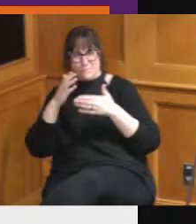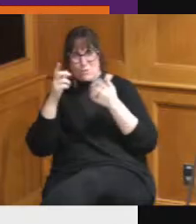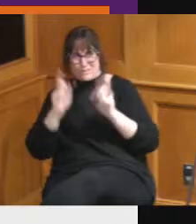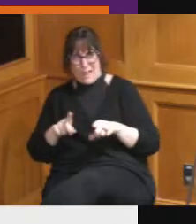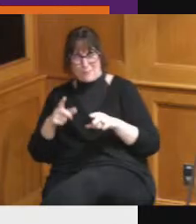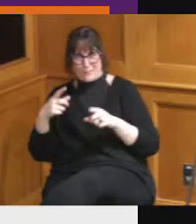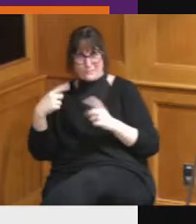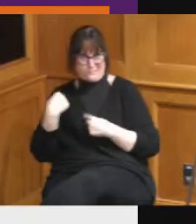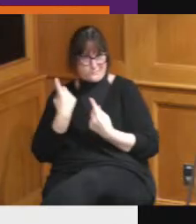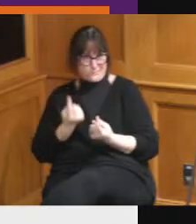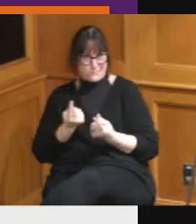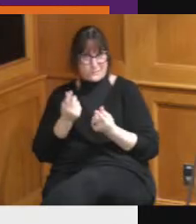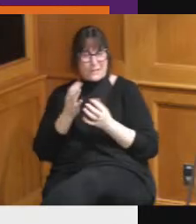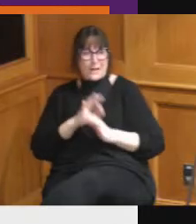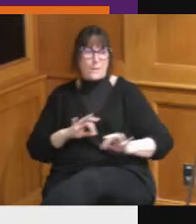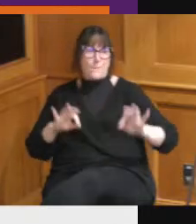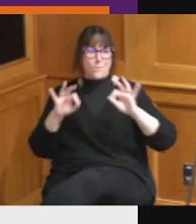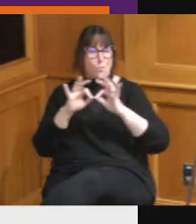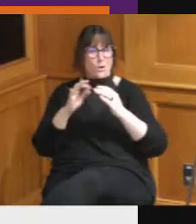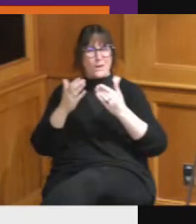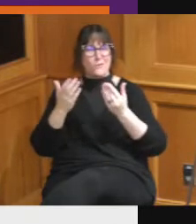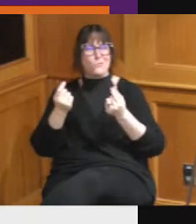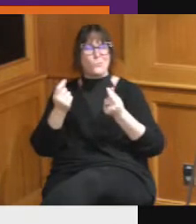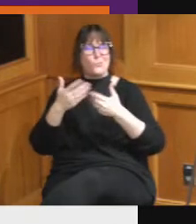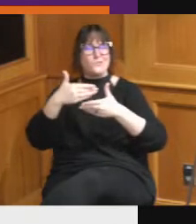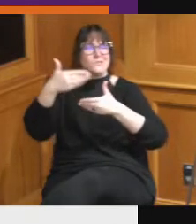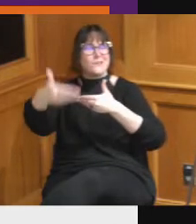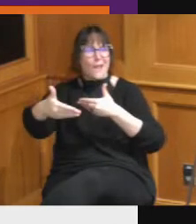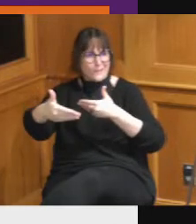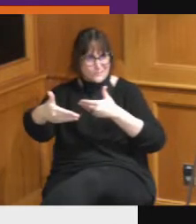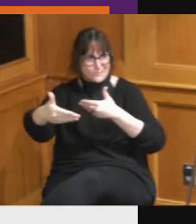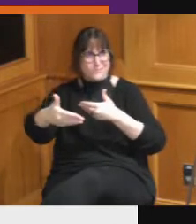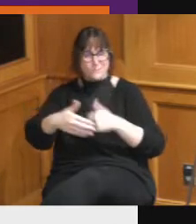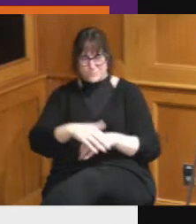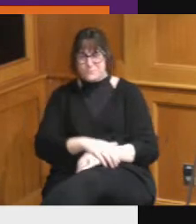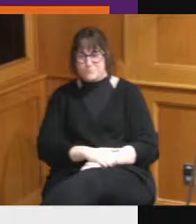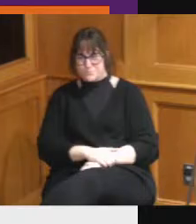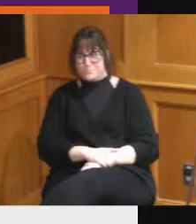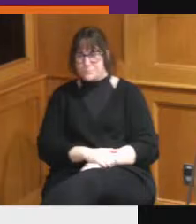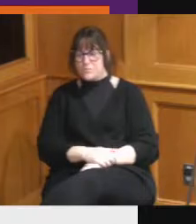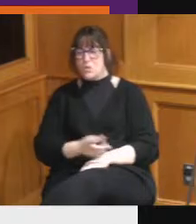also most importantly I think sort of what's coming next we hope there's two pages here